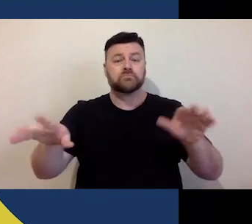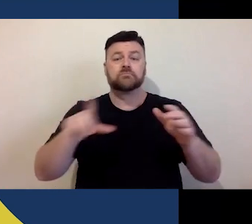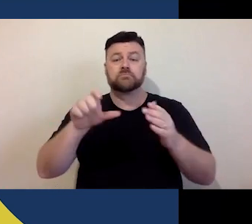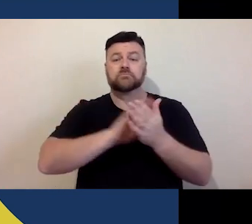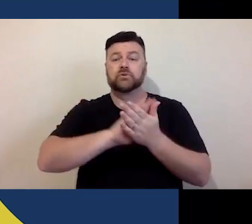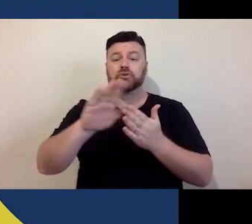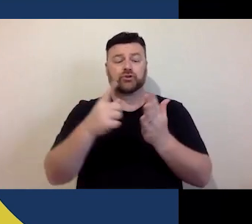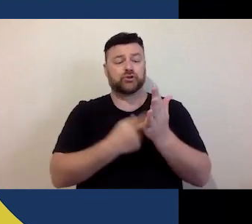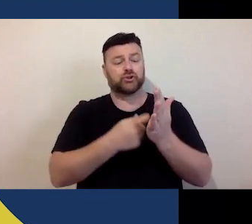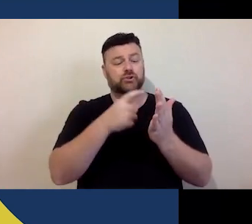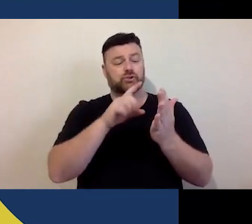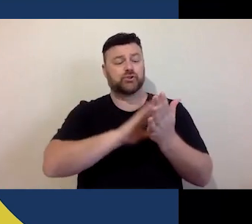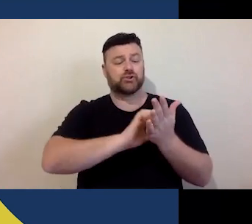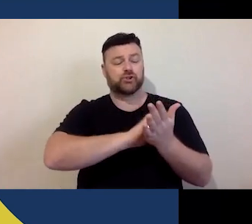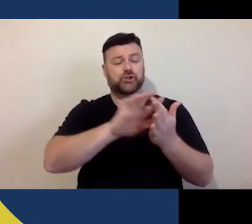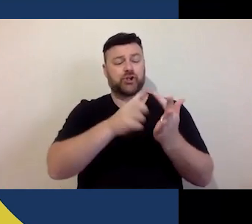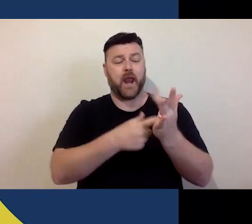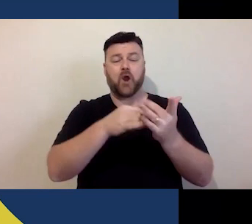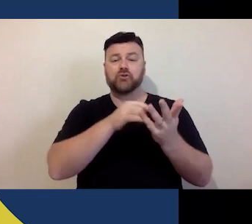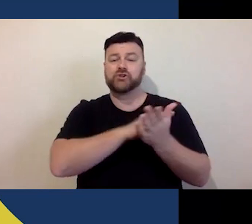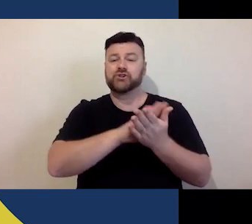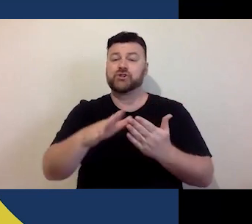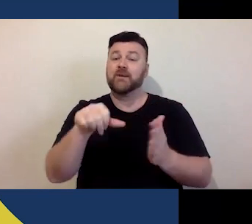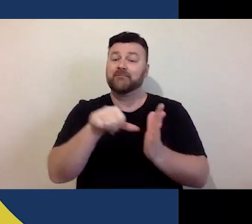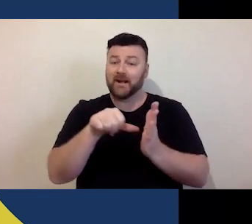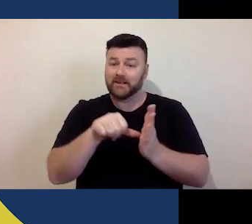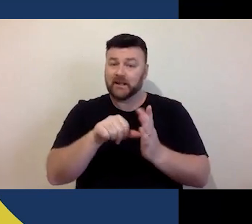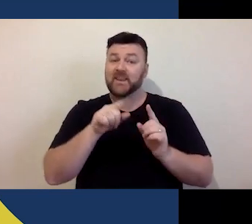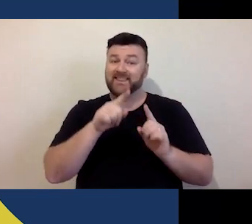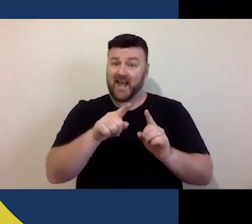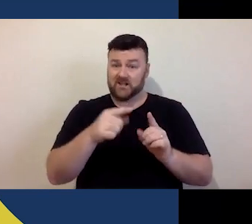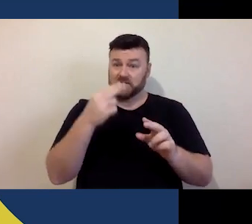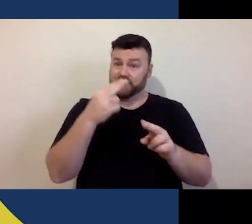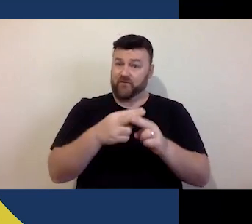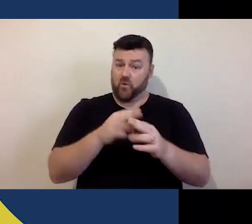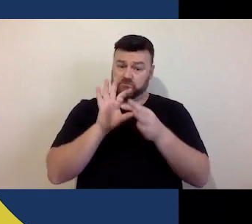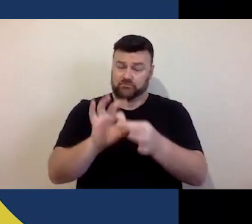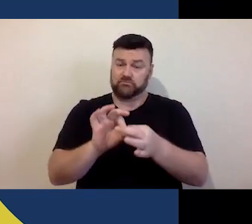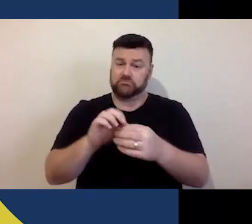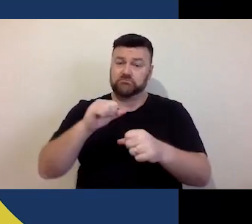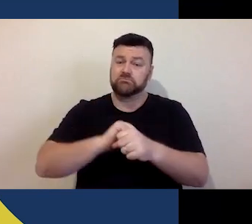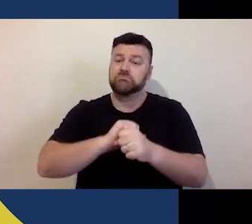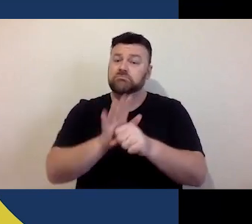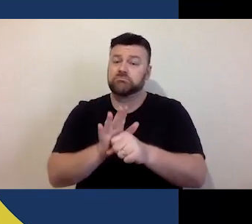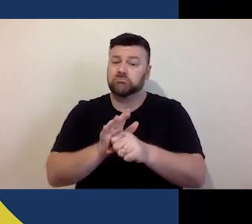cherish fund is an initiative created in response to the COVID pandemic in which we find ourselves in.